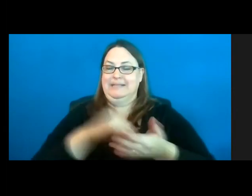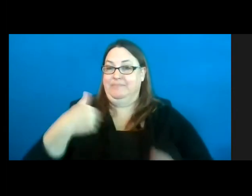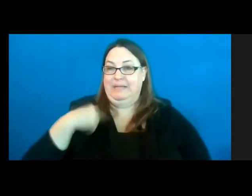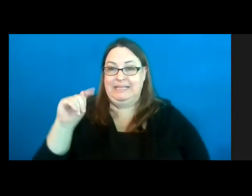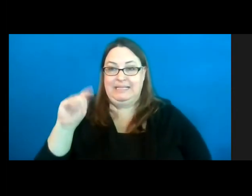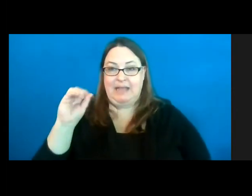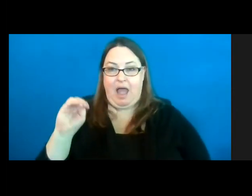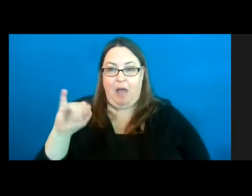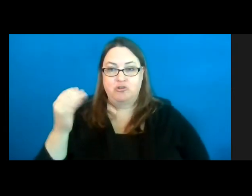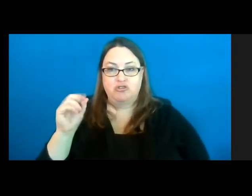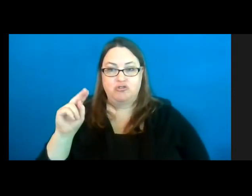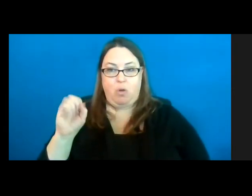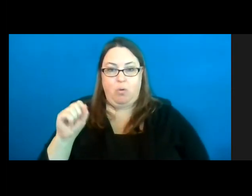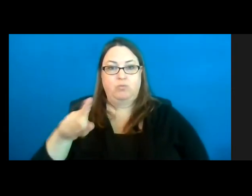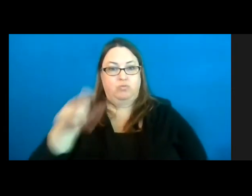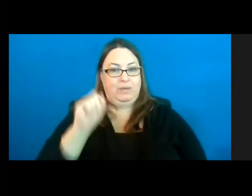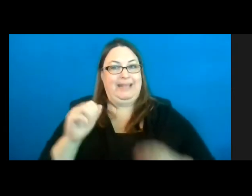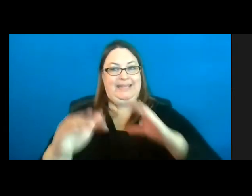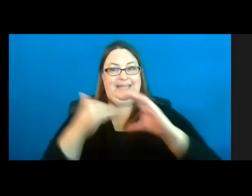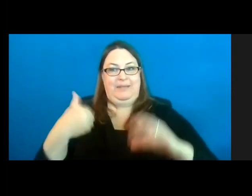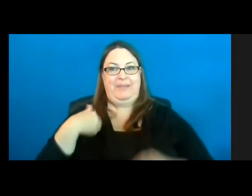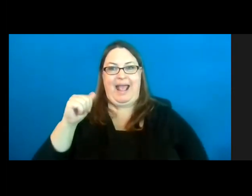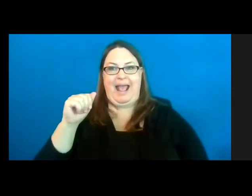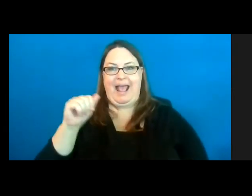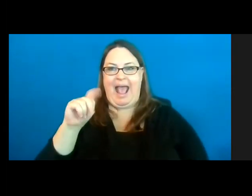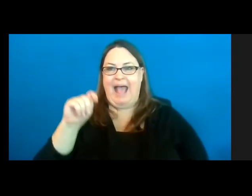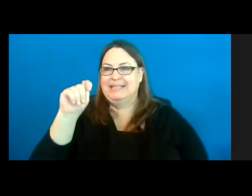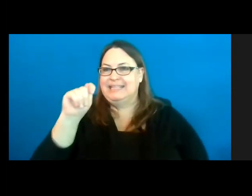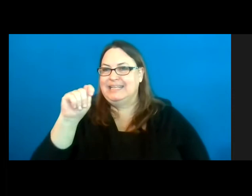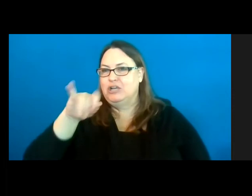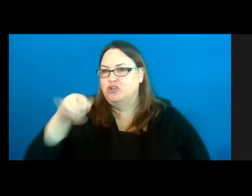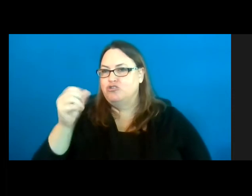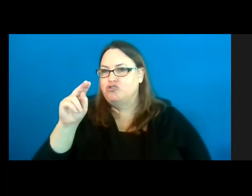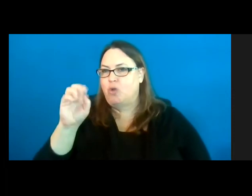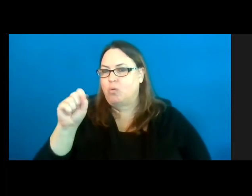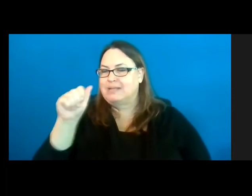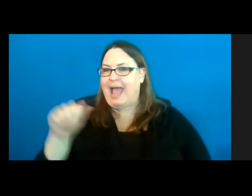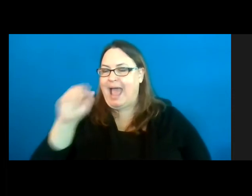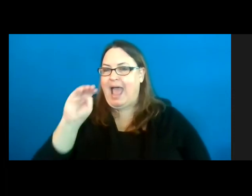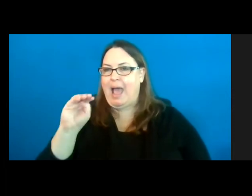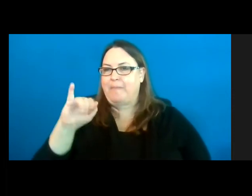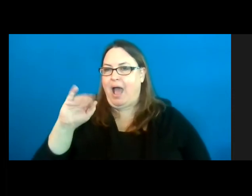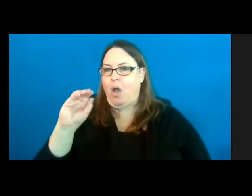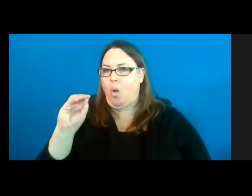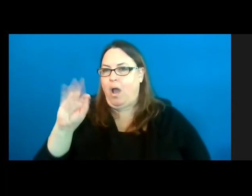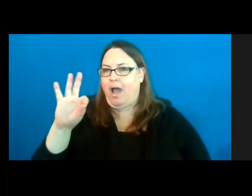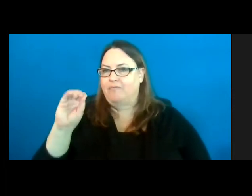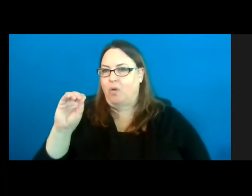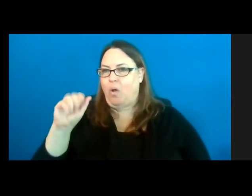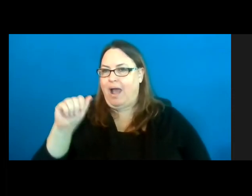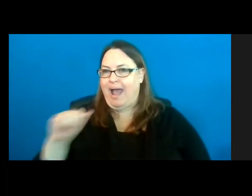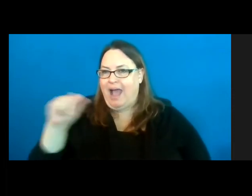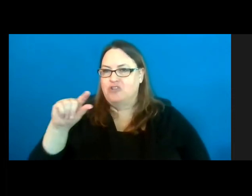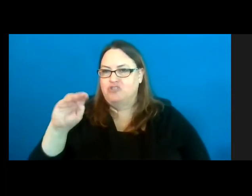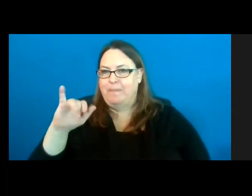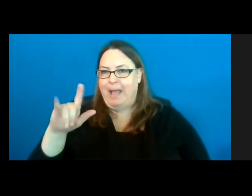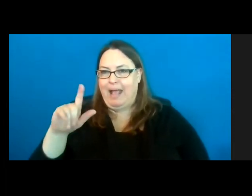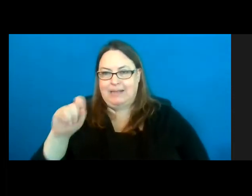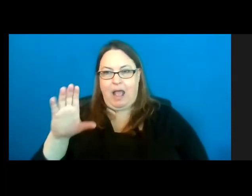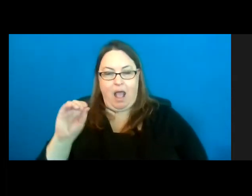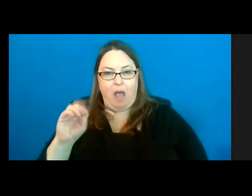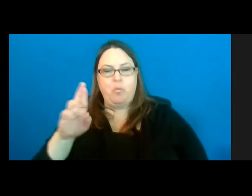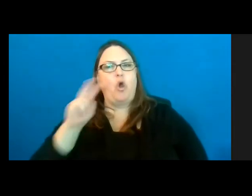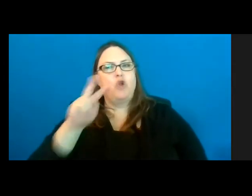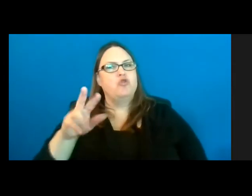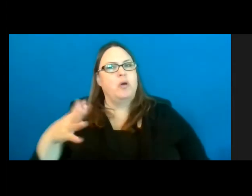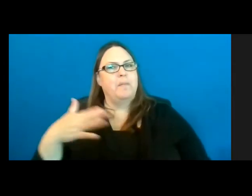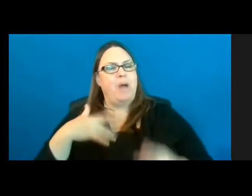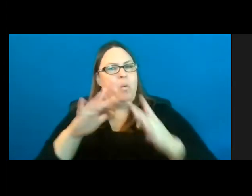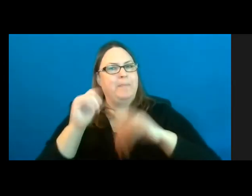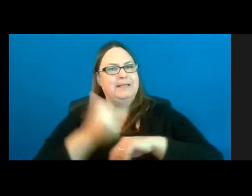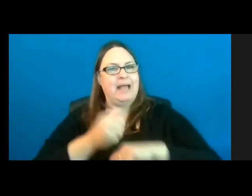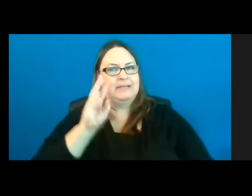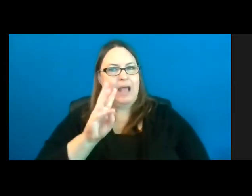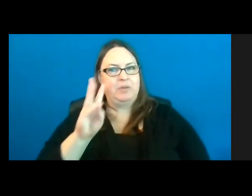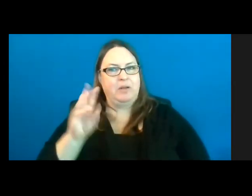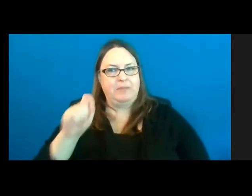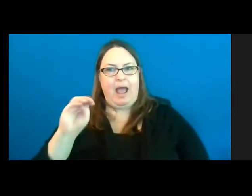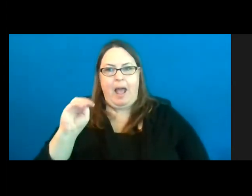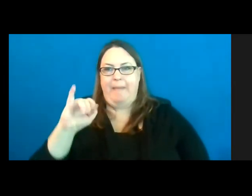You can email me at tjones.miofo@gmail.com or you can look onto our website, www.miofo.org.